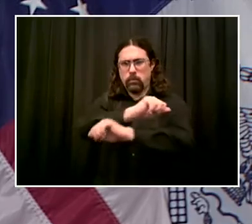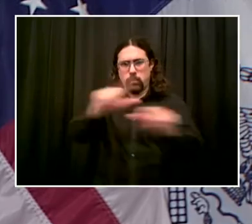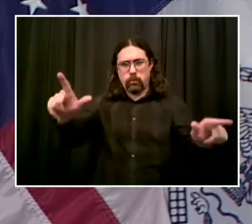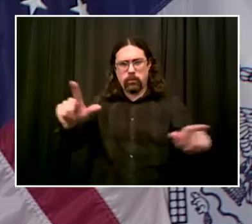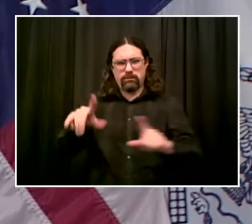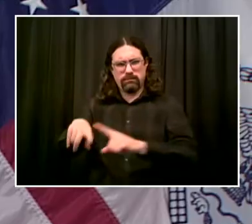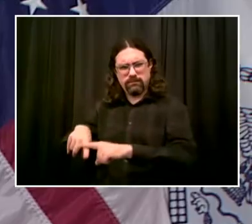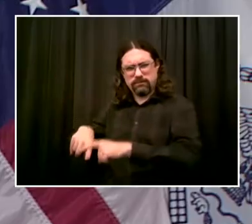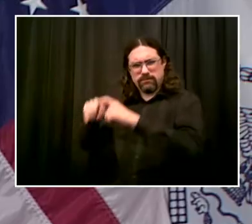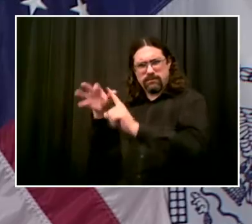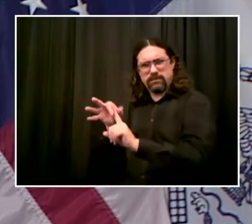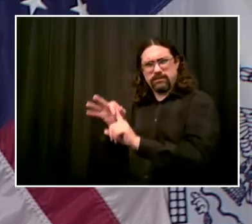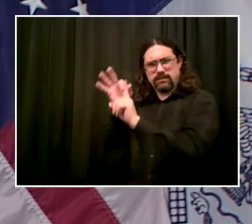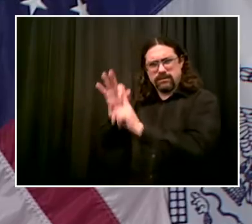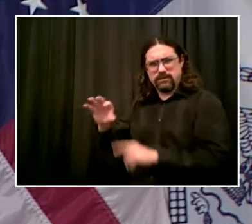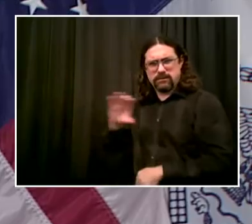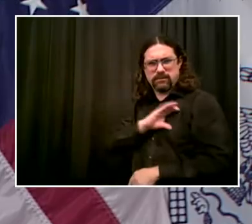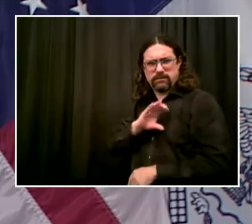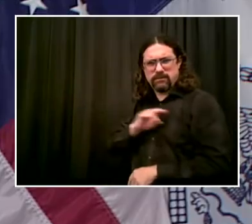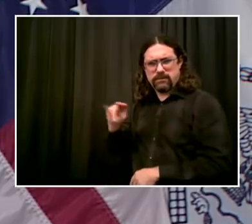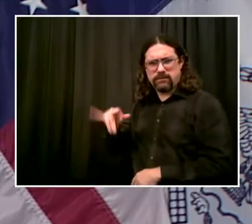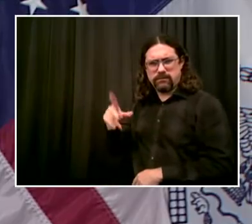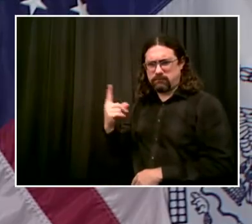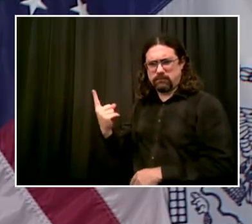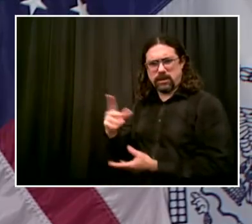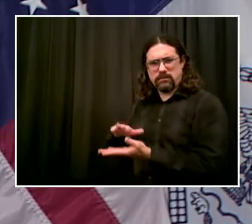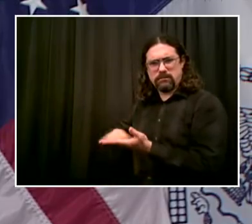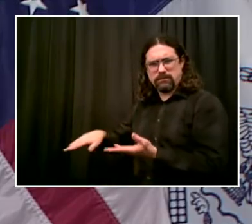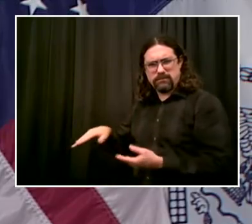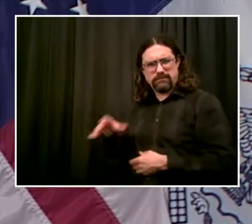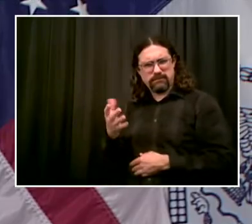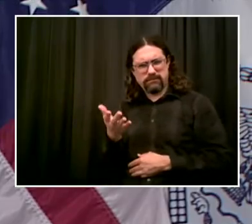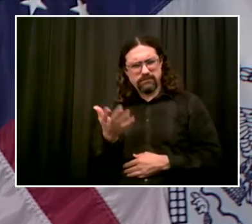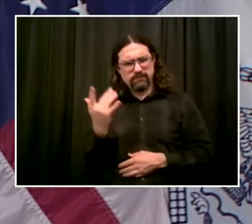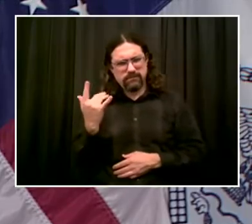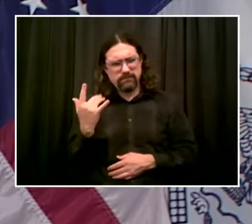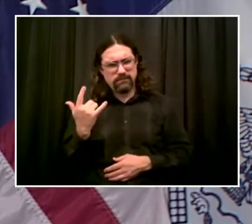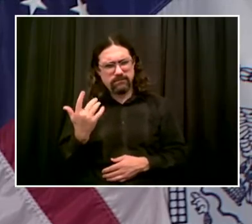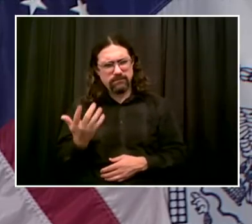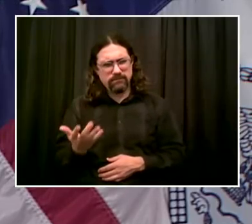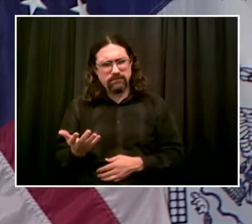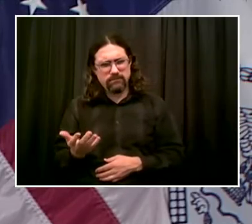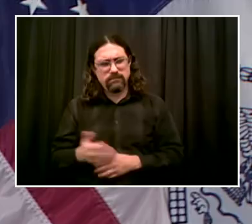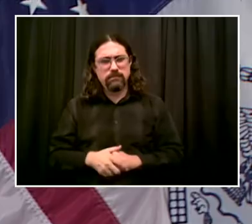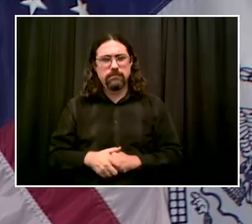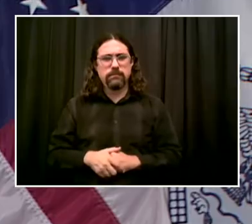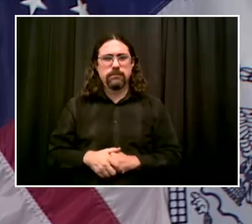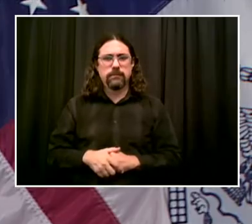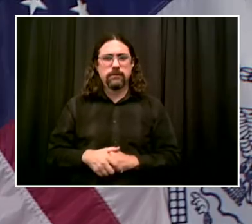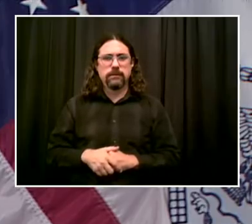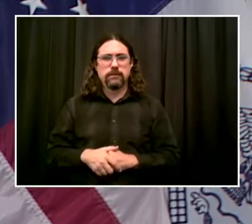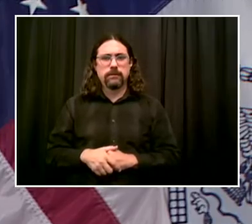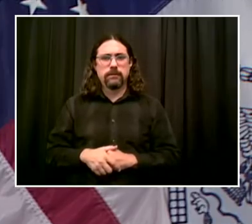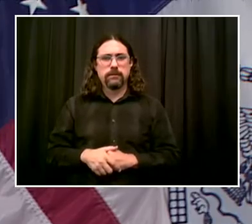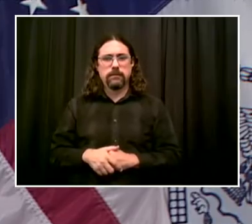CITYWIDE, BUT NOT AT THE NYPD WHICH WILL HAVE N EWOFFICERS?